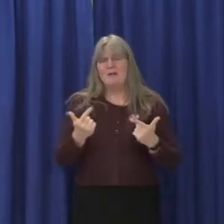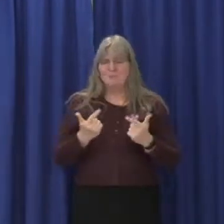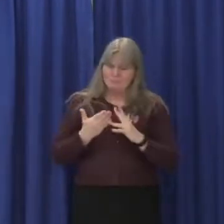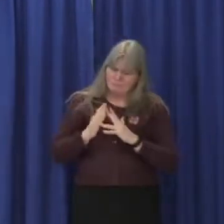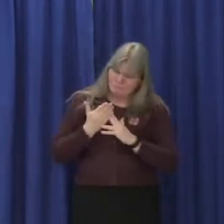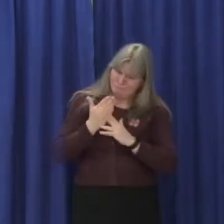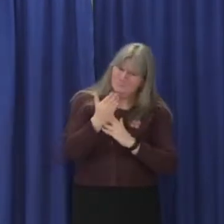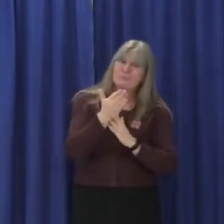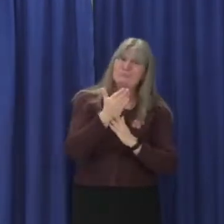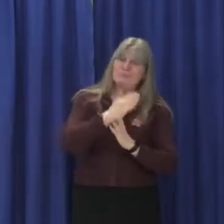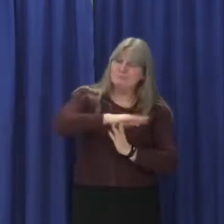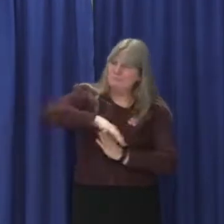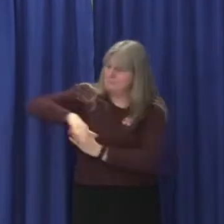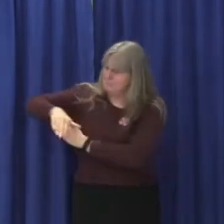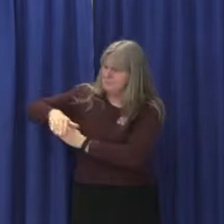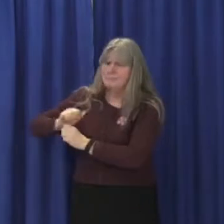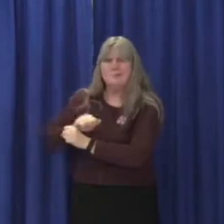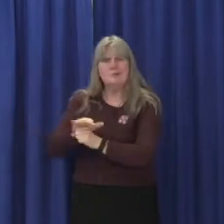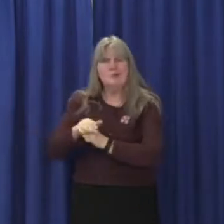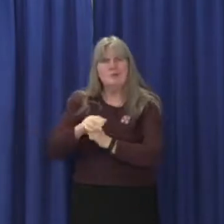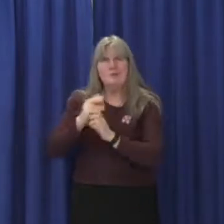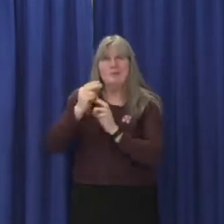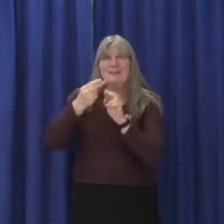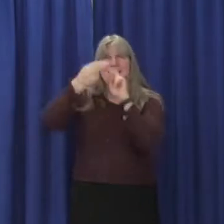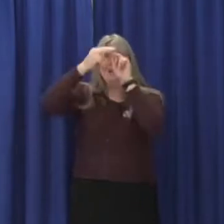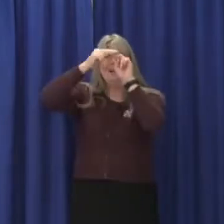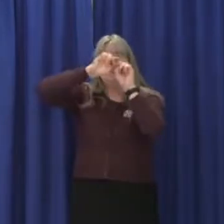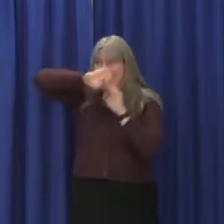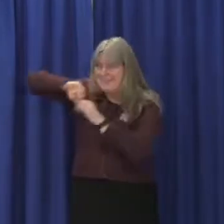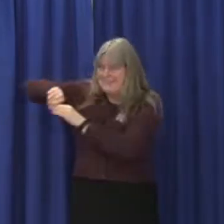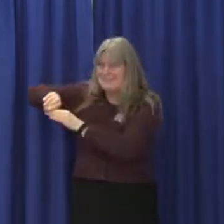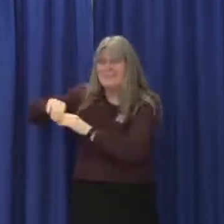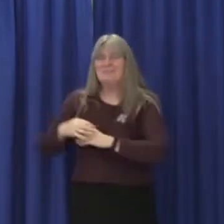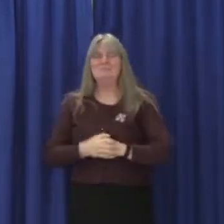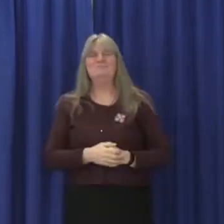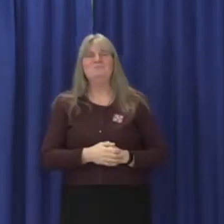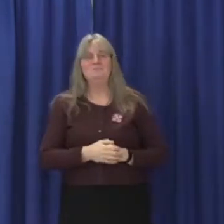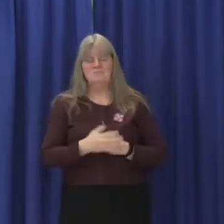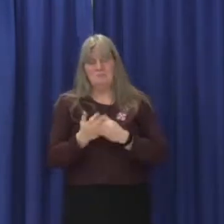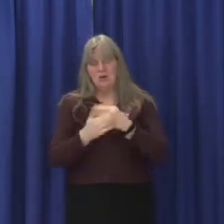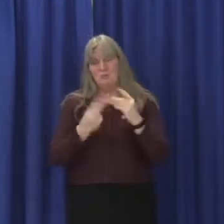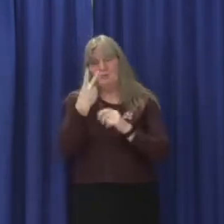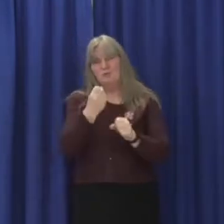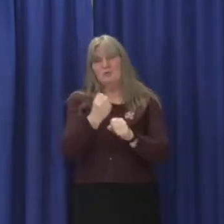past this latest wave. Nearly two years in, COVID-19